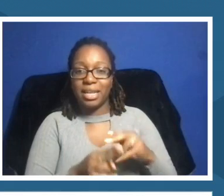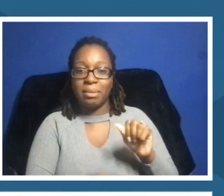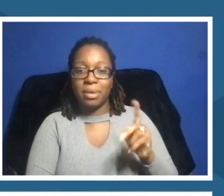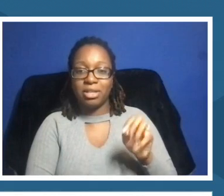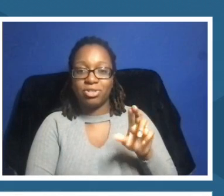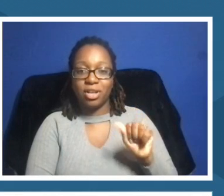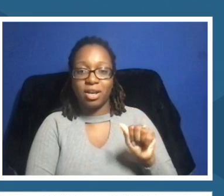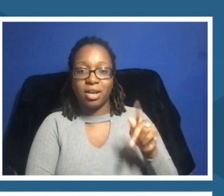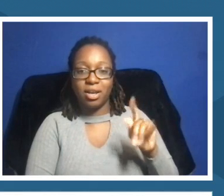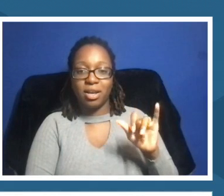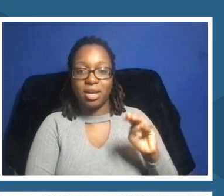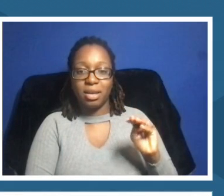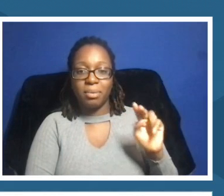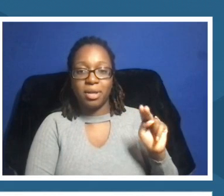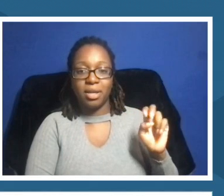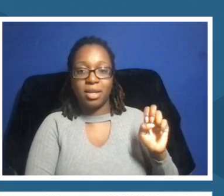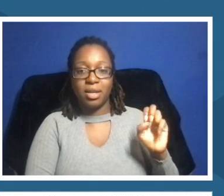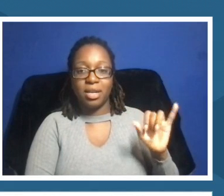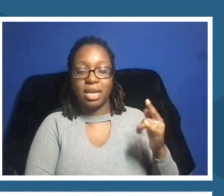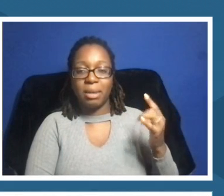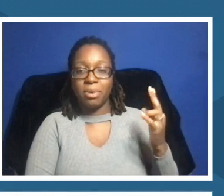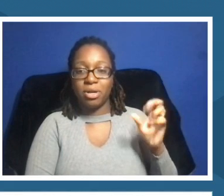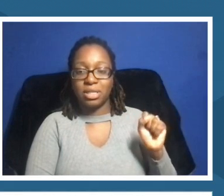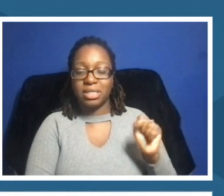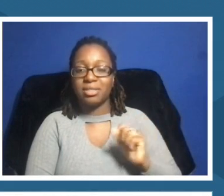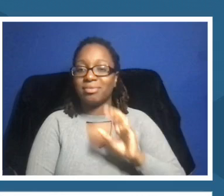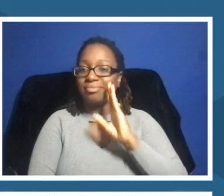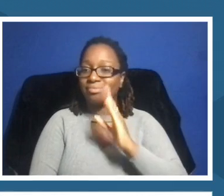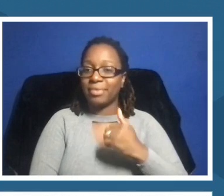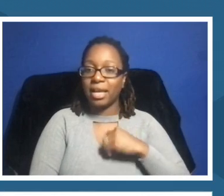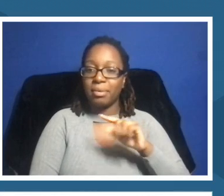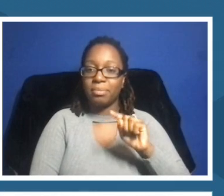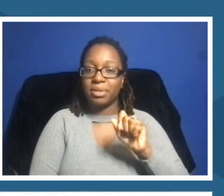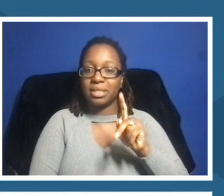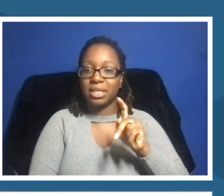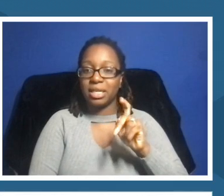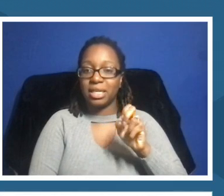and i am takeru tk nagayoshi please